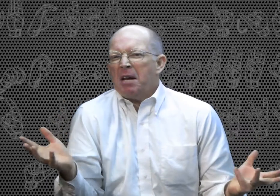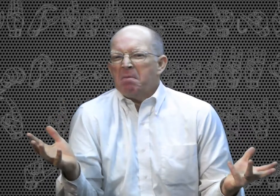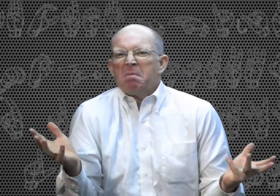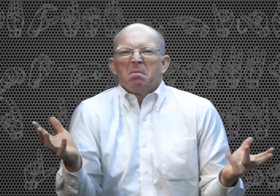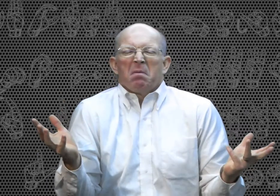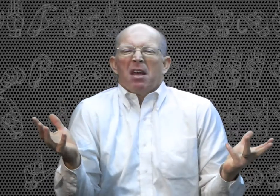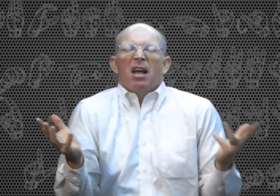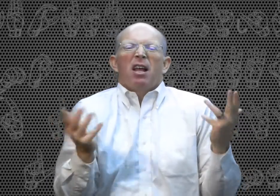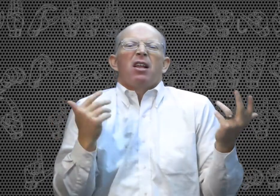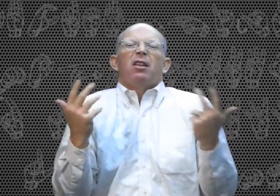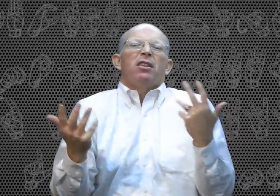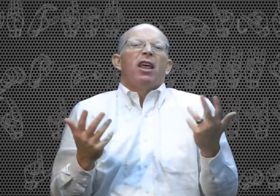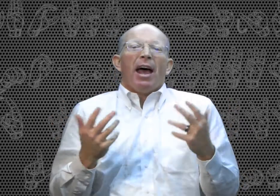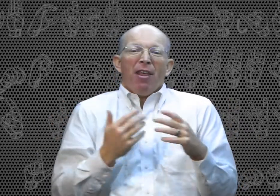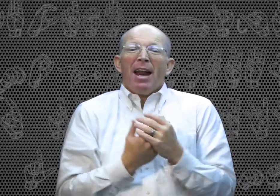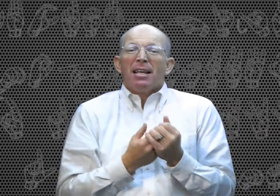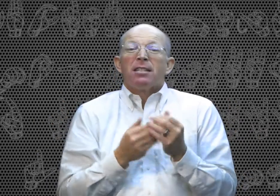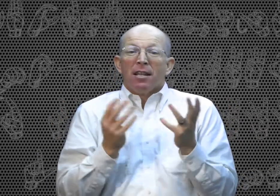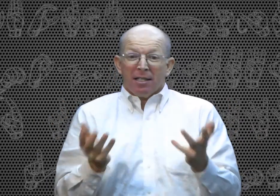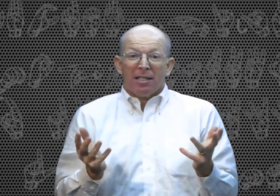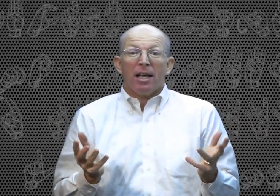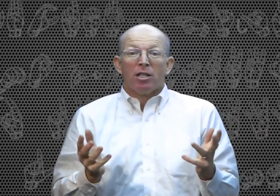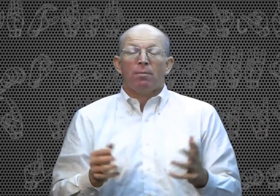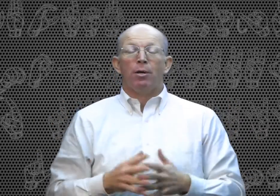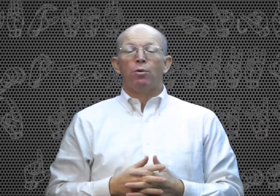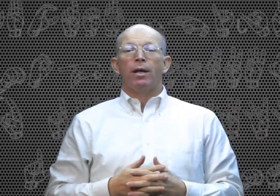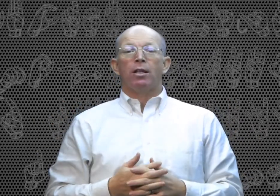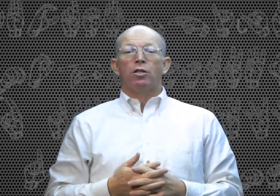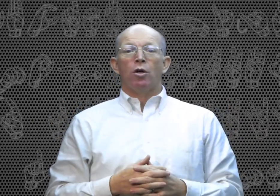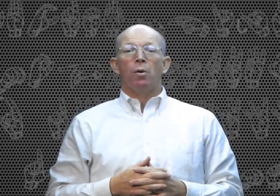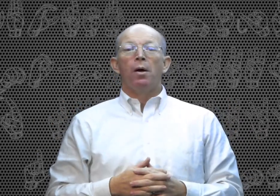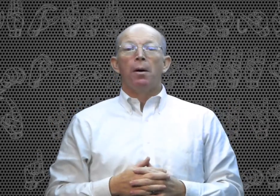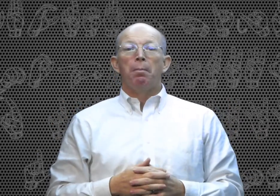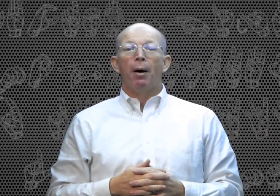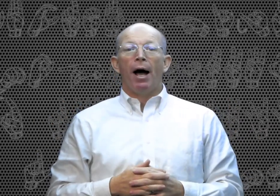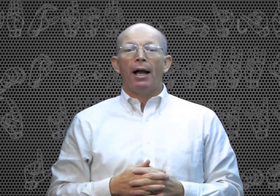Again, that is the distinction between the two,